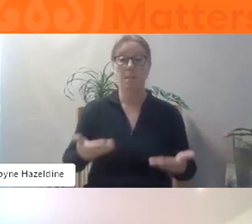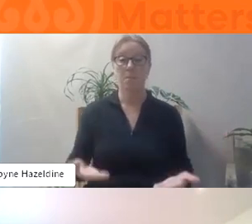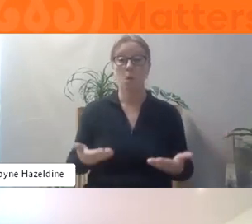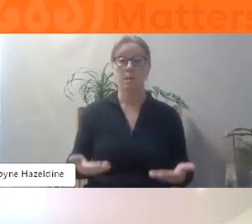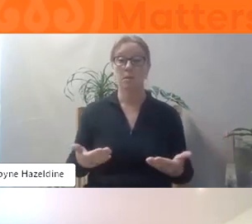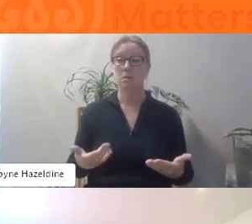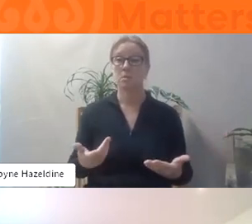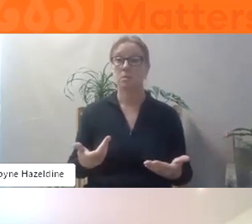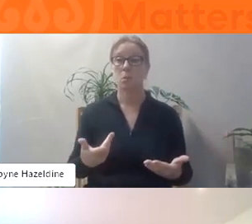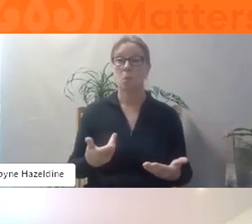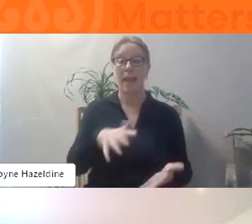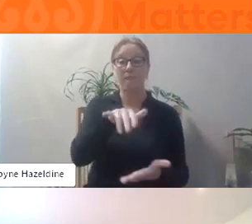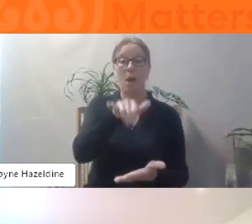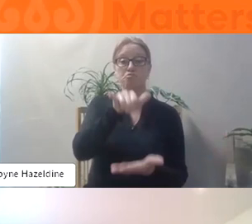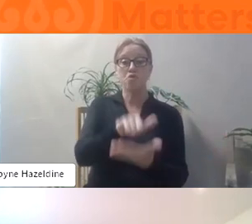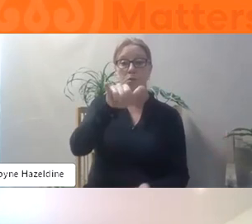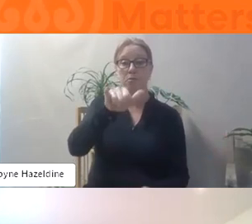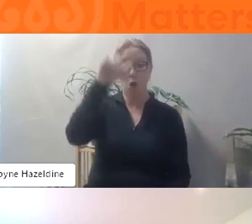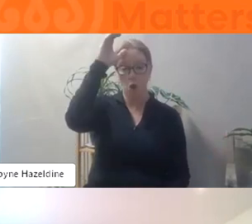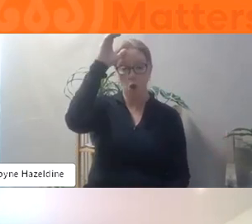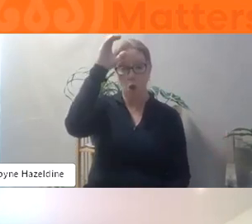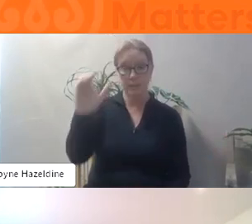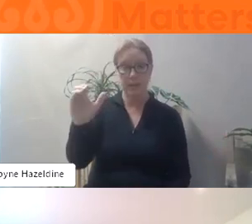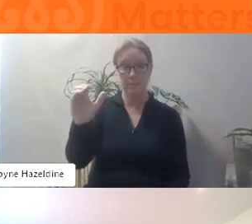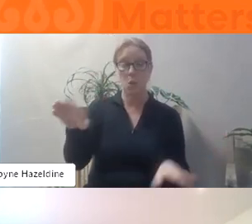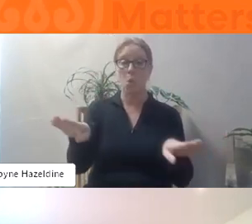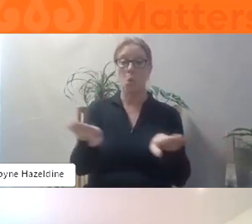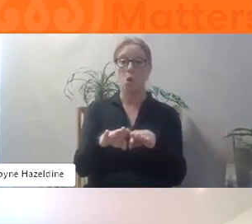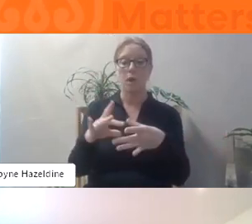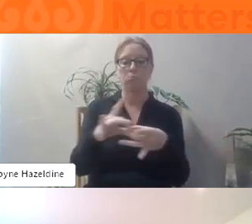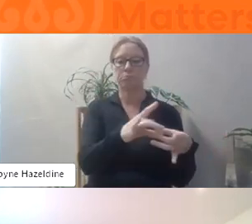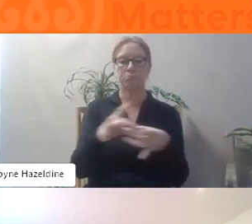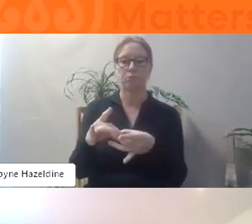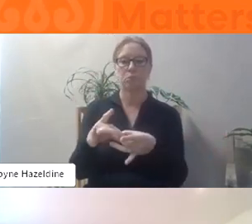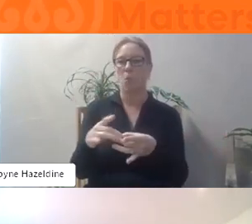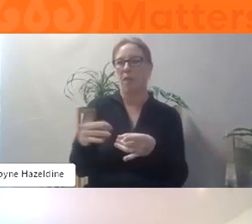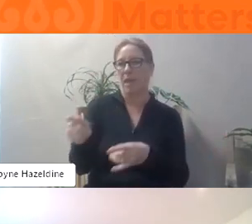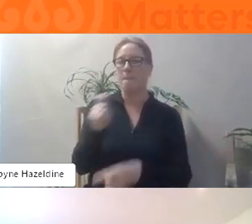of concept and working closely with Te Huka Media to develop this